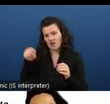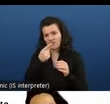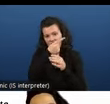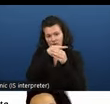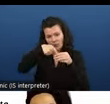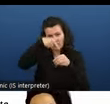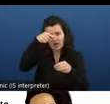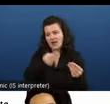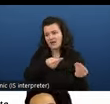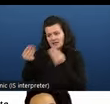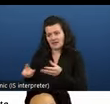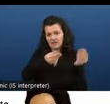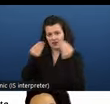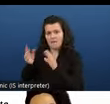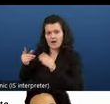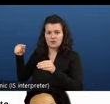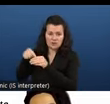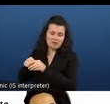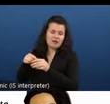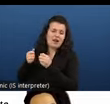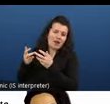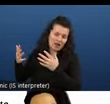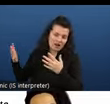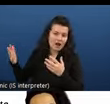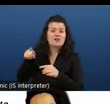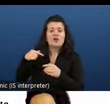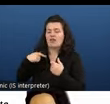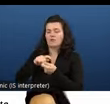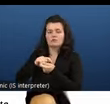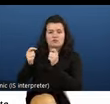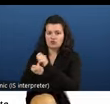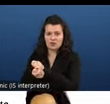might not know that the components of a relaxed kids are quite extensive so there's multiple